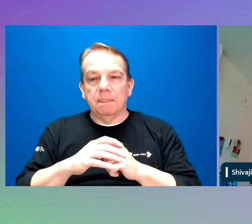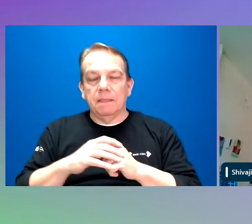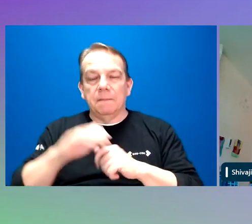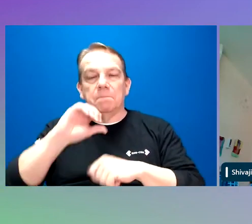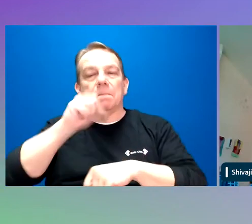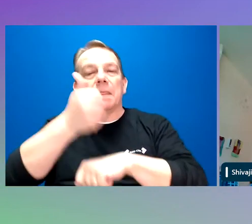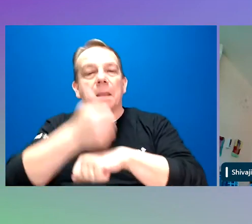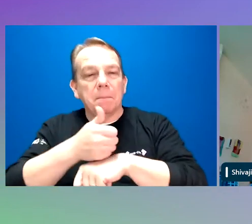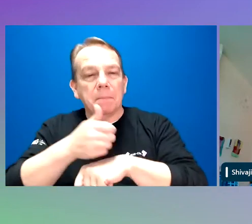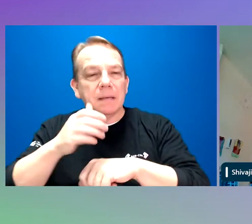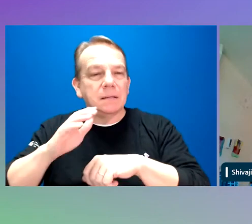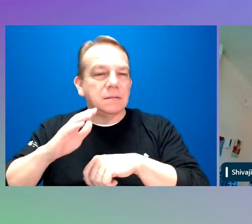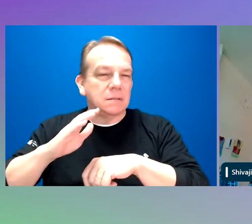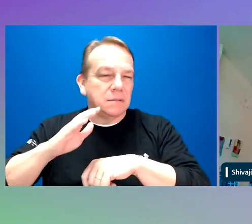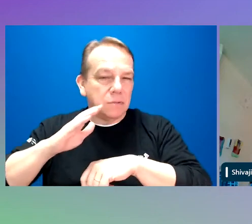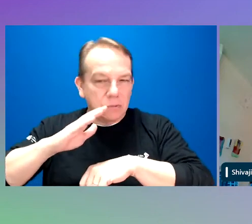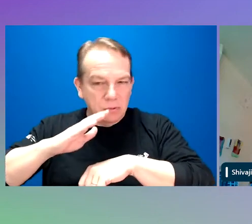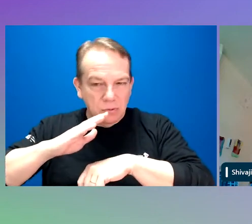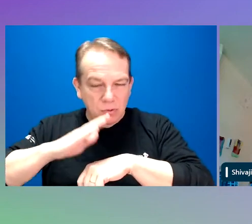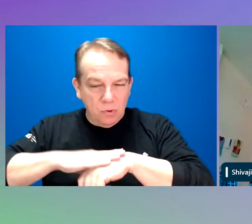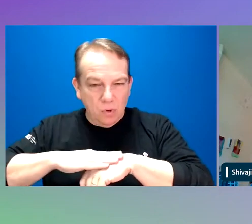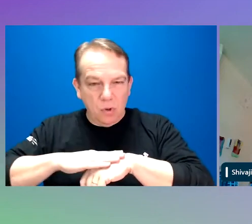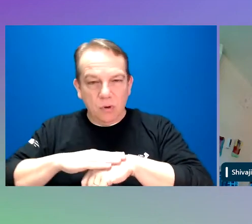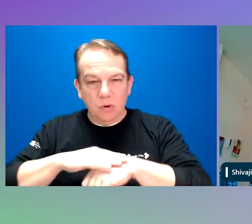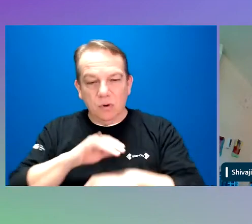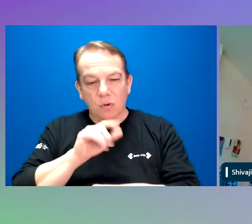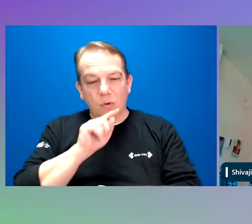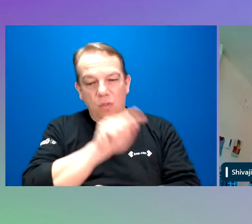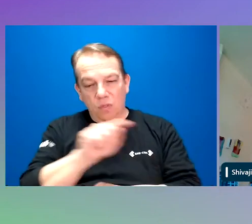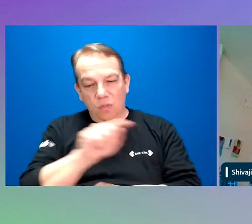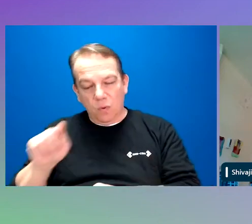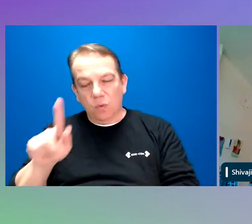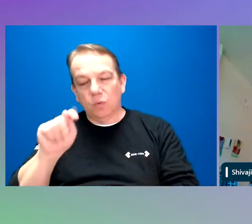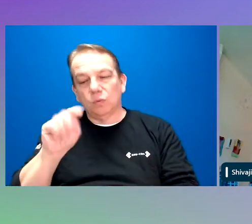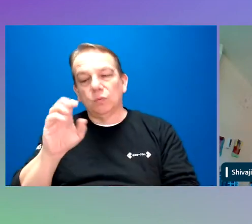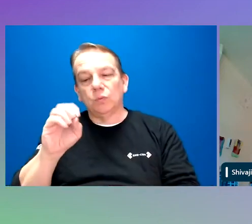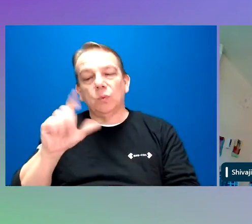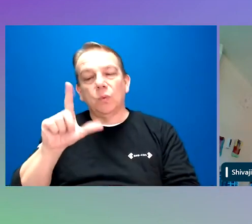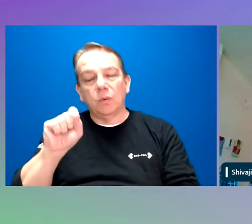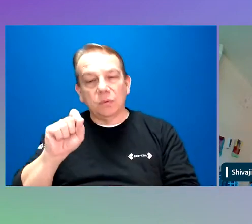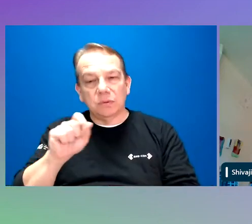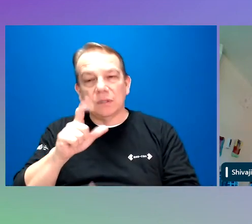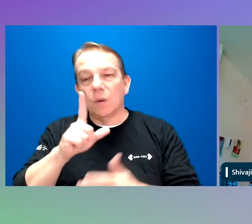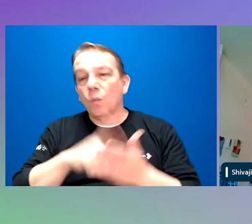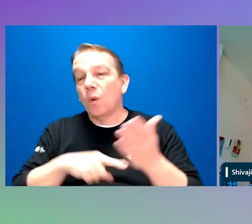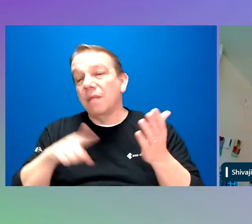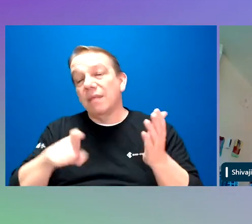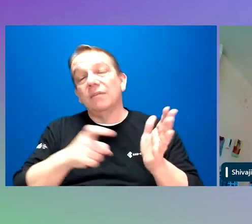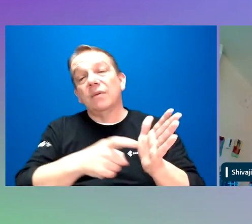on, on those on the, on those tools and, uh, what that requires for a to gain